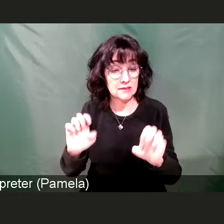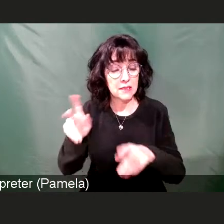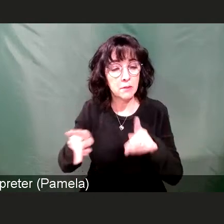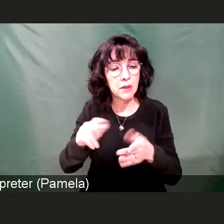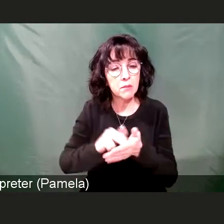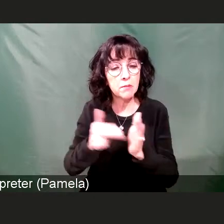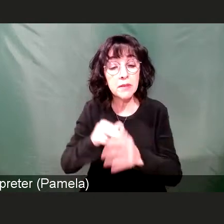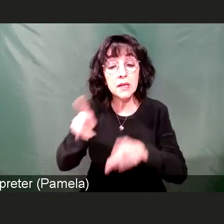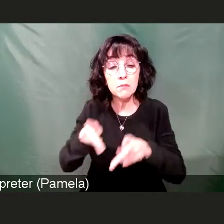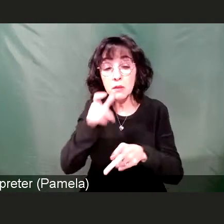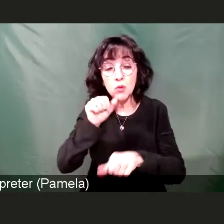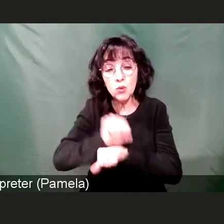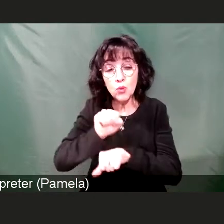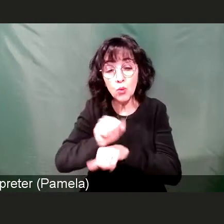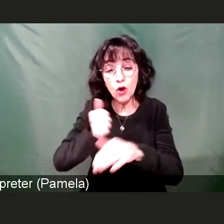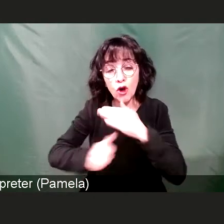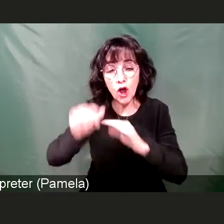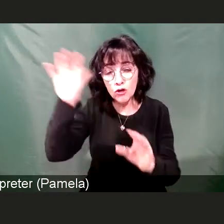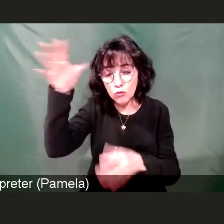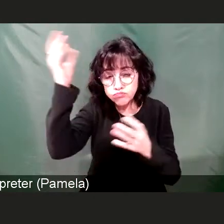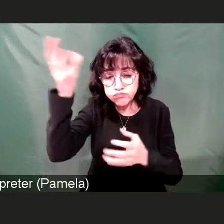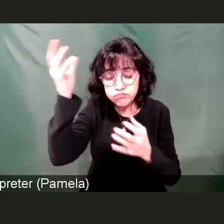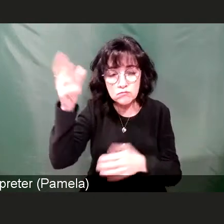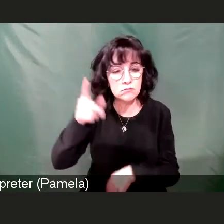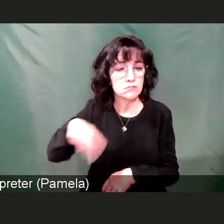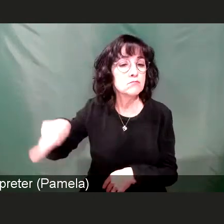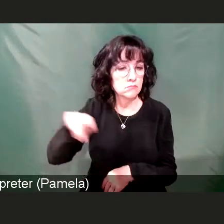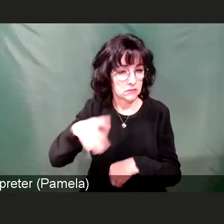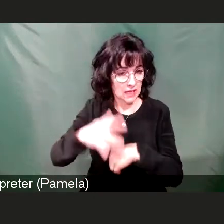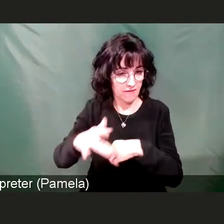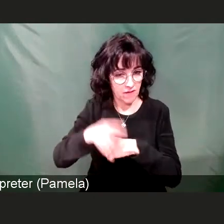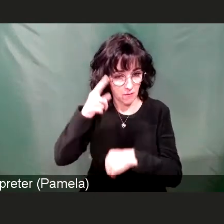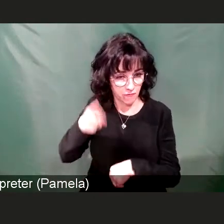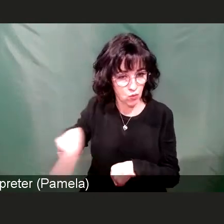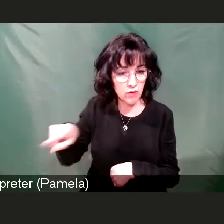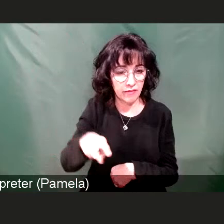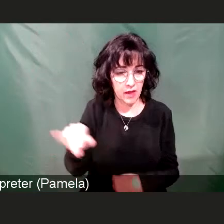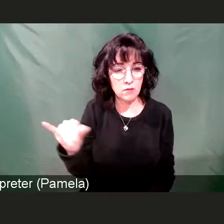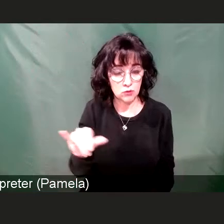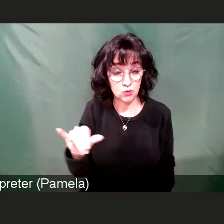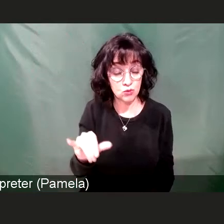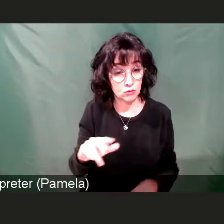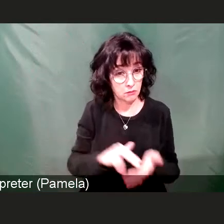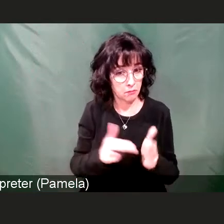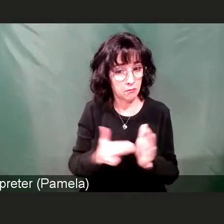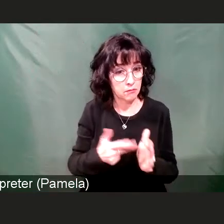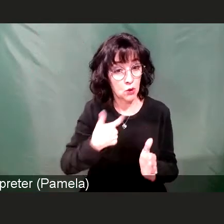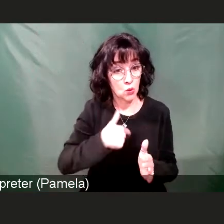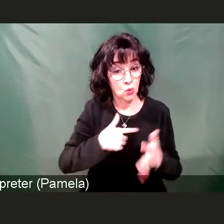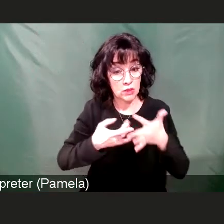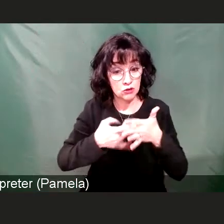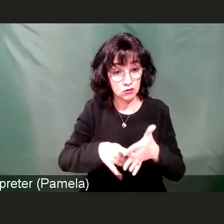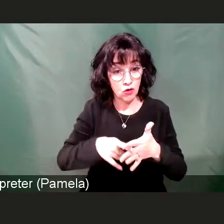So as phase 1A started to be vaccinated and vaccine was offered to phase 1A,